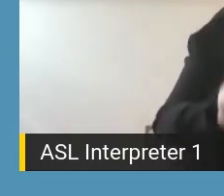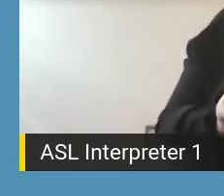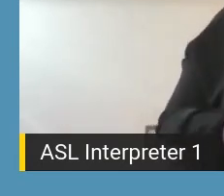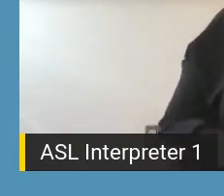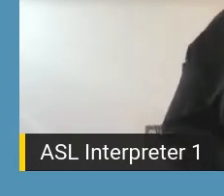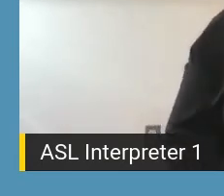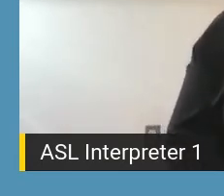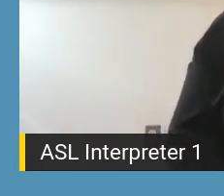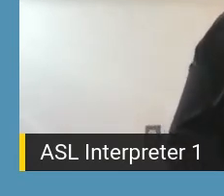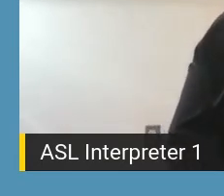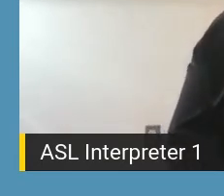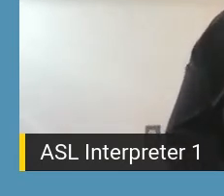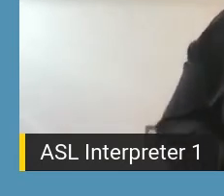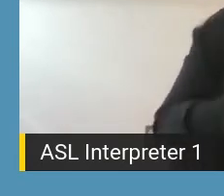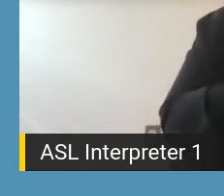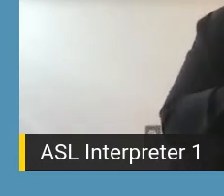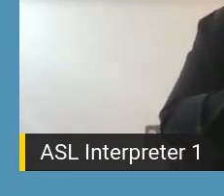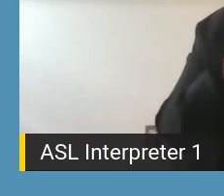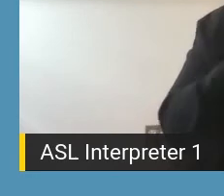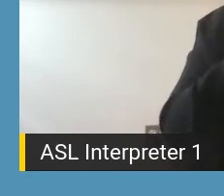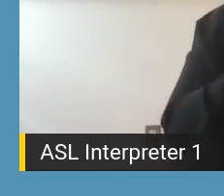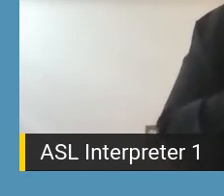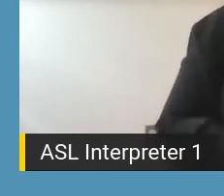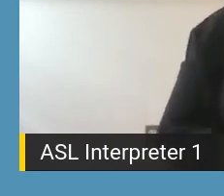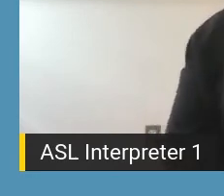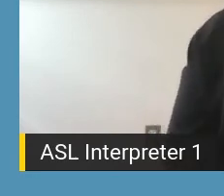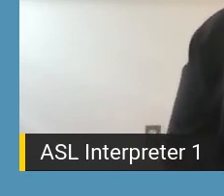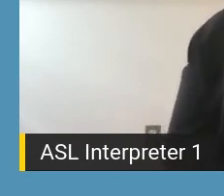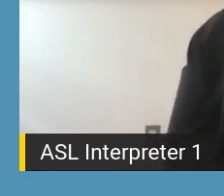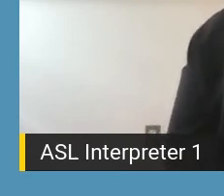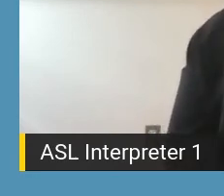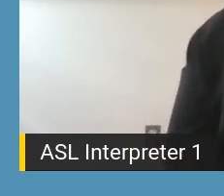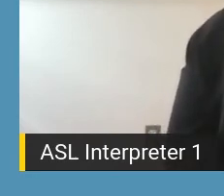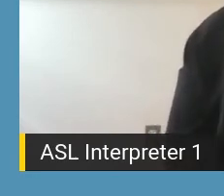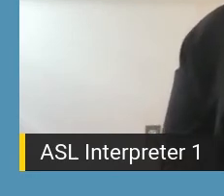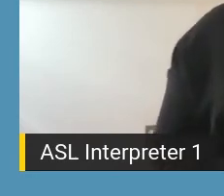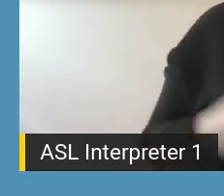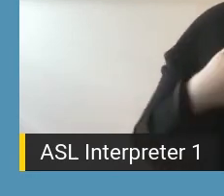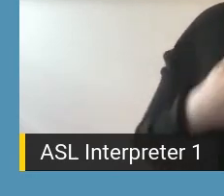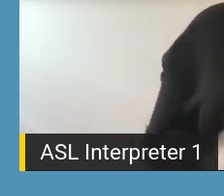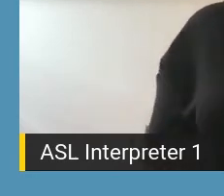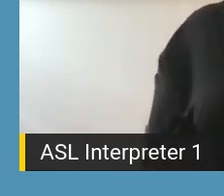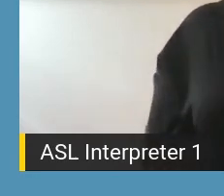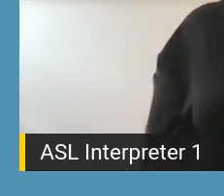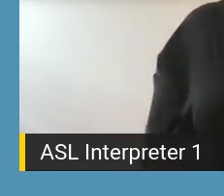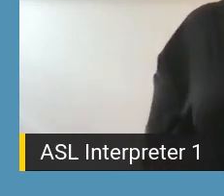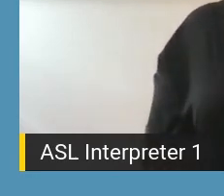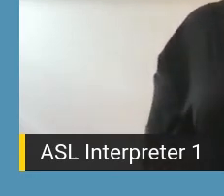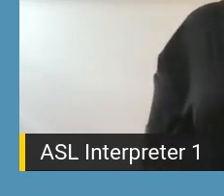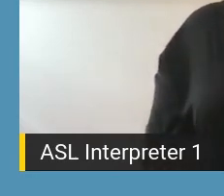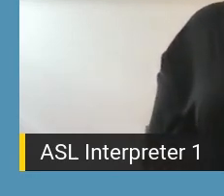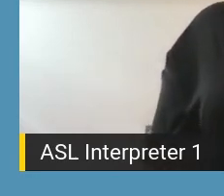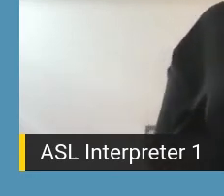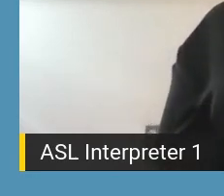To make it accessible. When I usually do is have that in a PDF and link to it from the